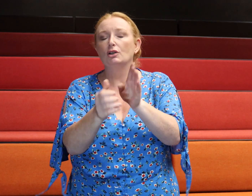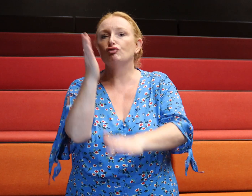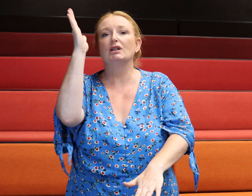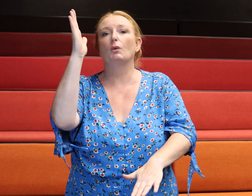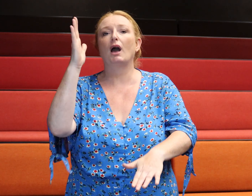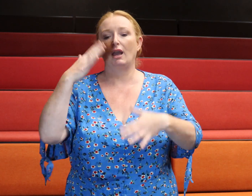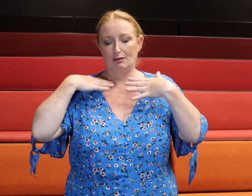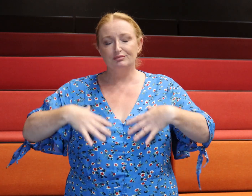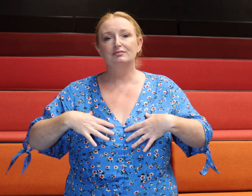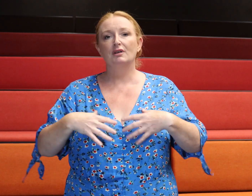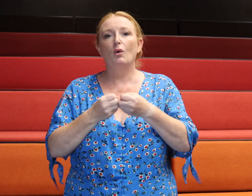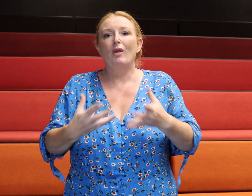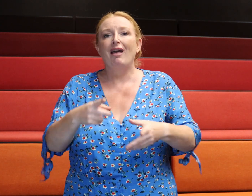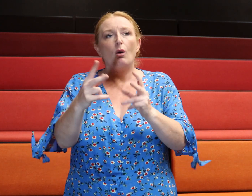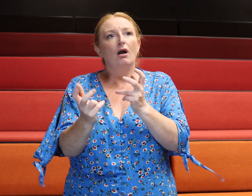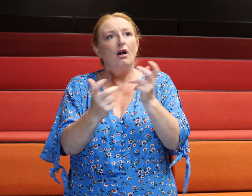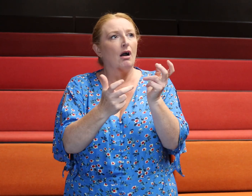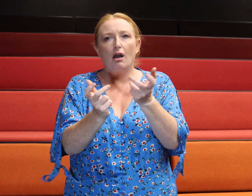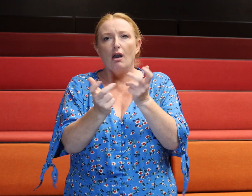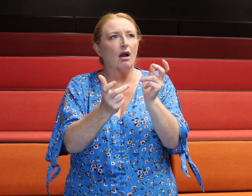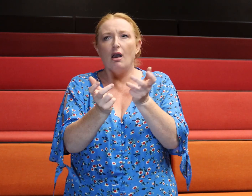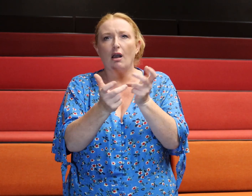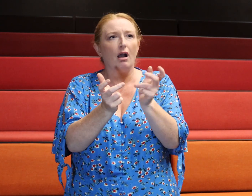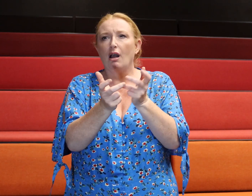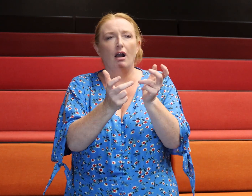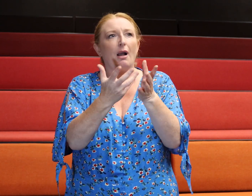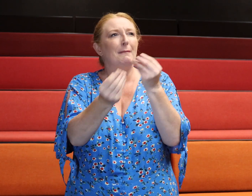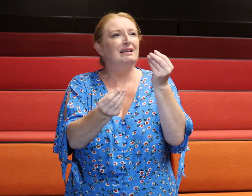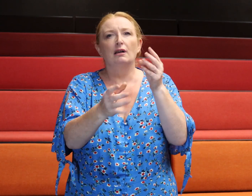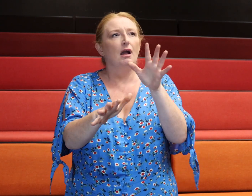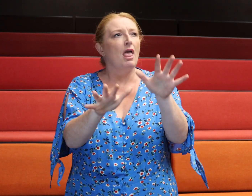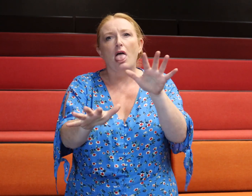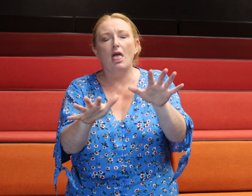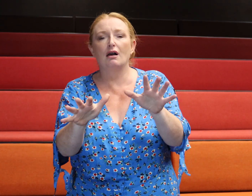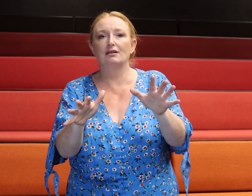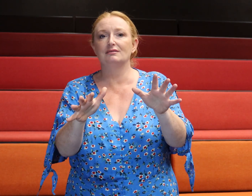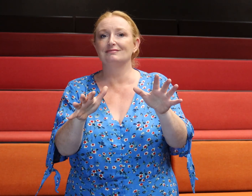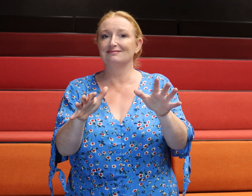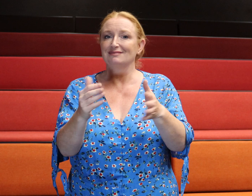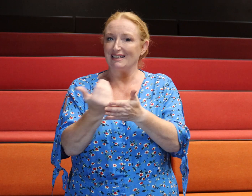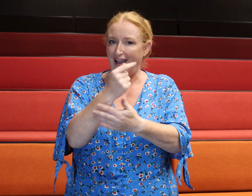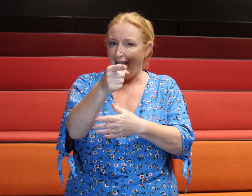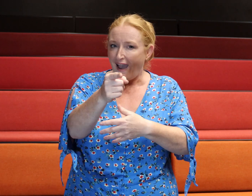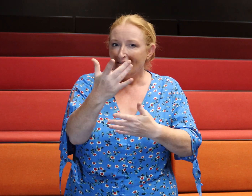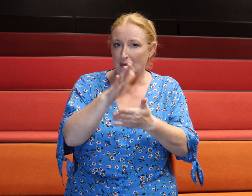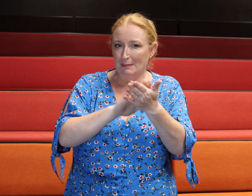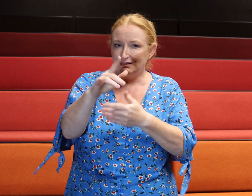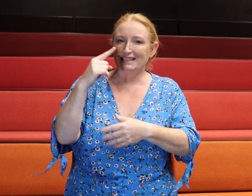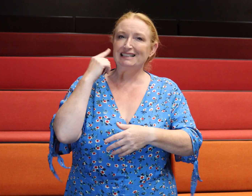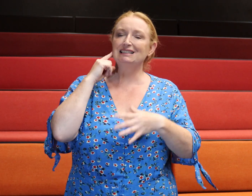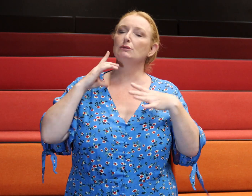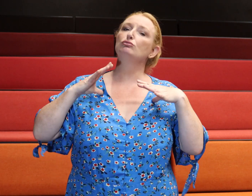They can already tell that particular character within the performance without having to play table tennis and try and catch